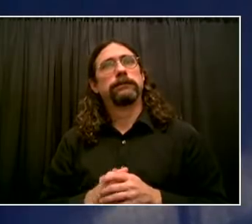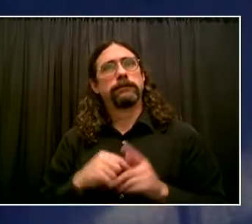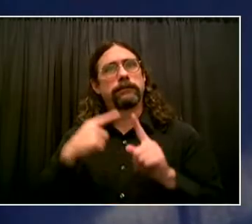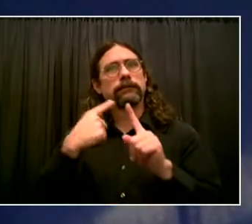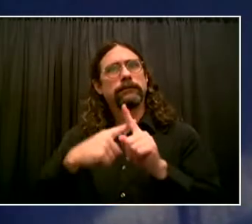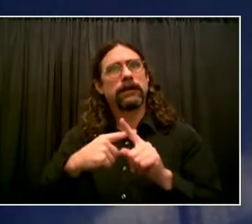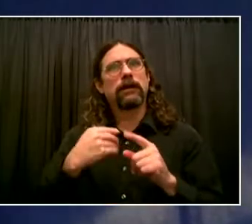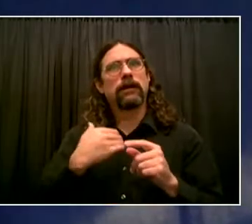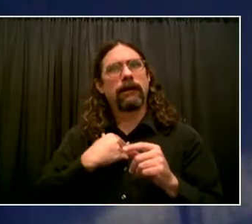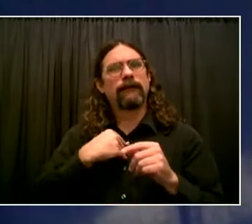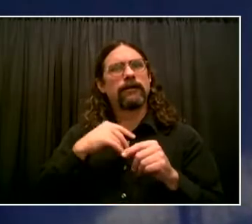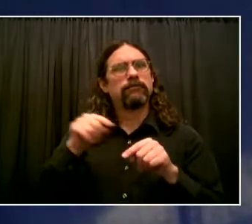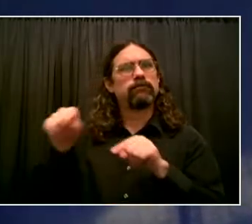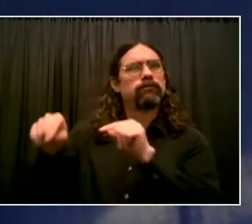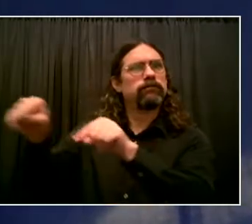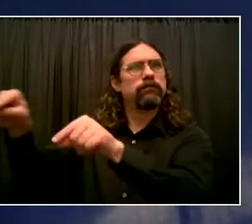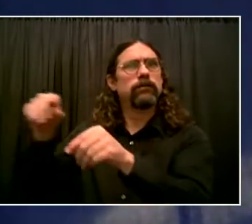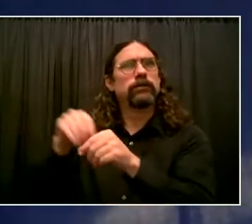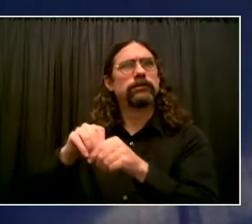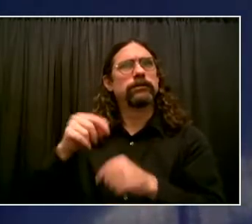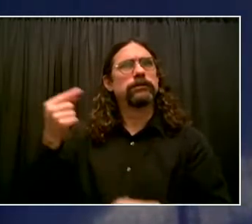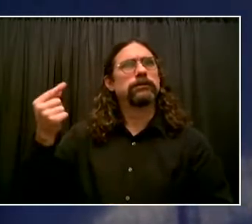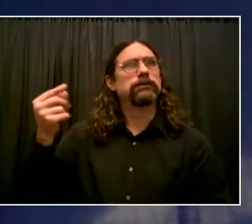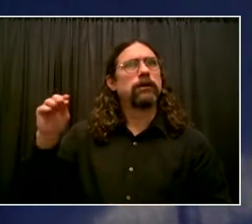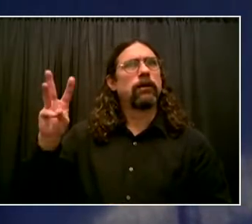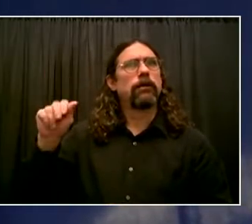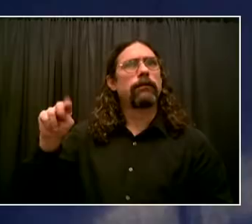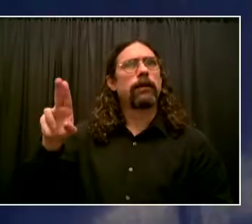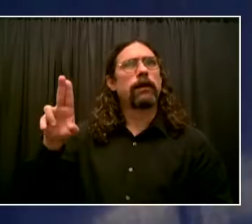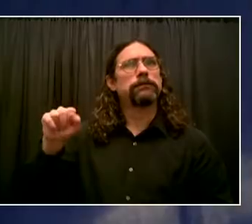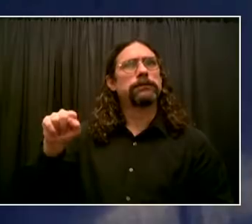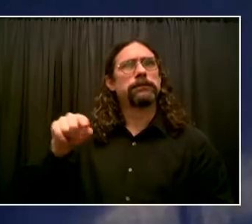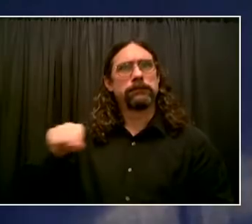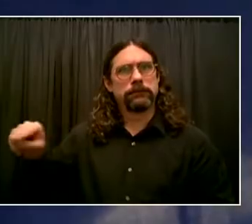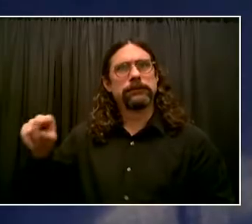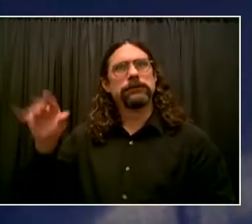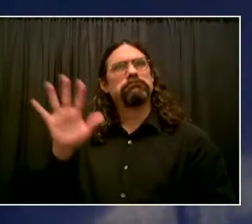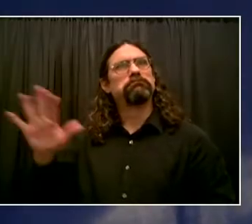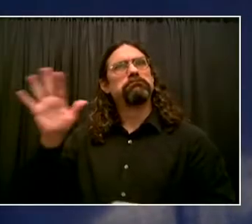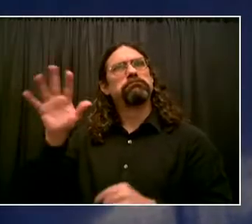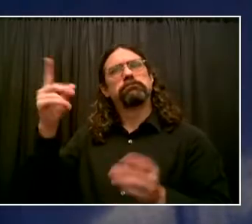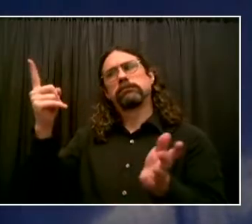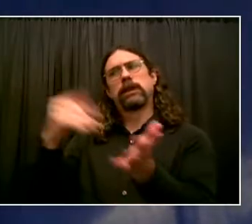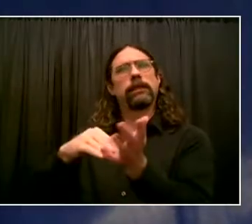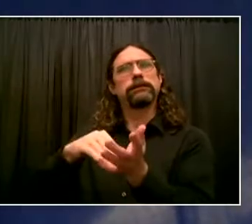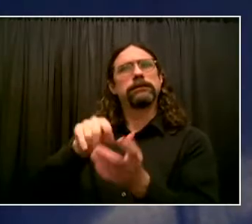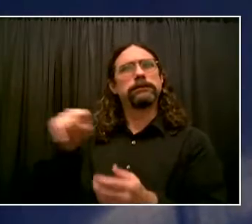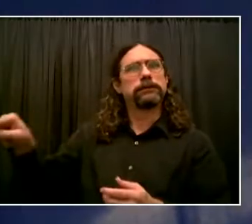EVERY ONE OF THE